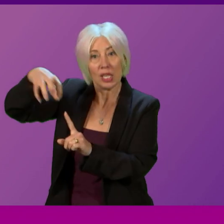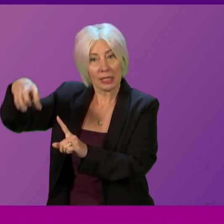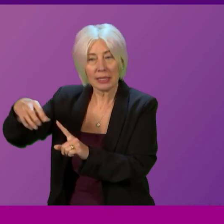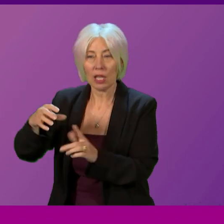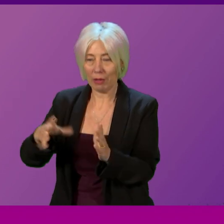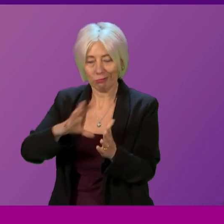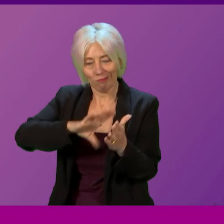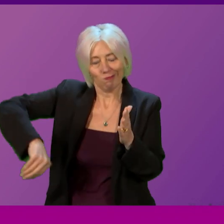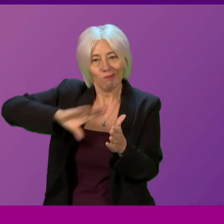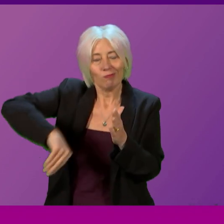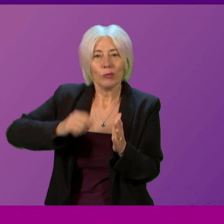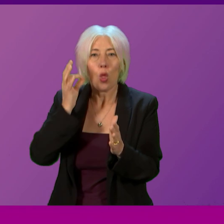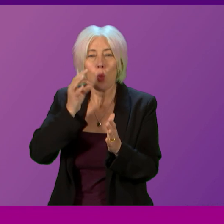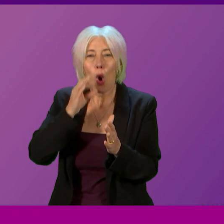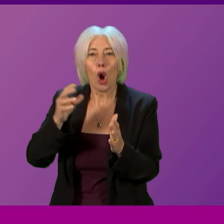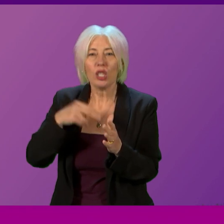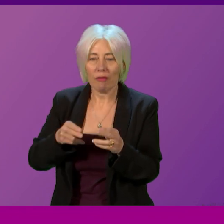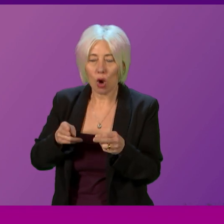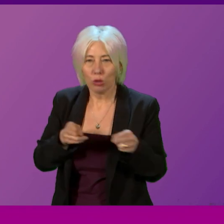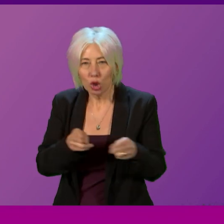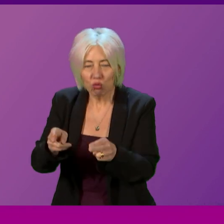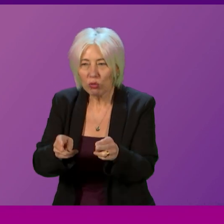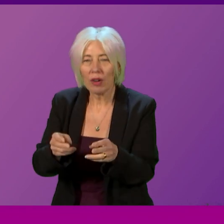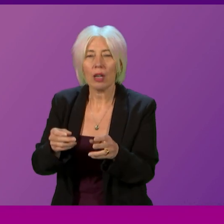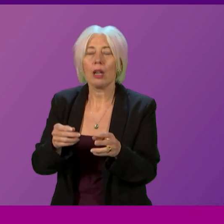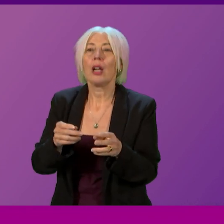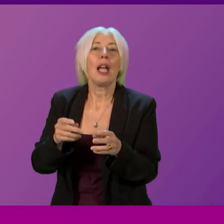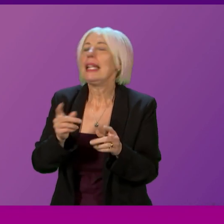run-off and other sources, did not start automatically when water was detected.